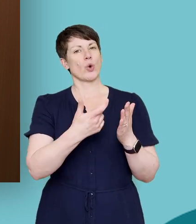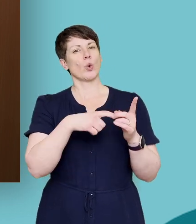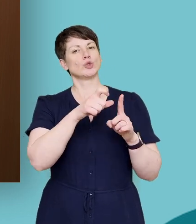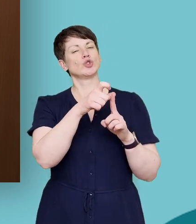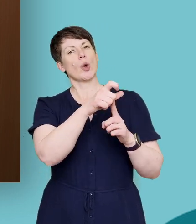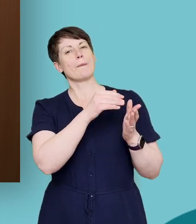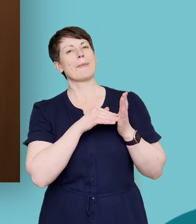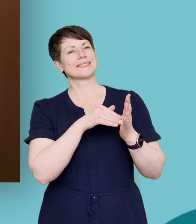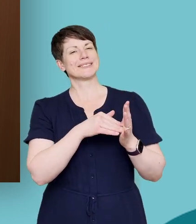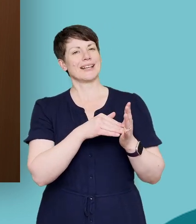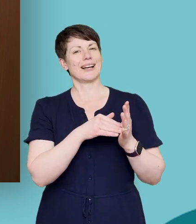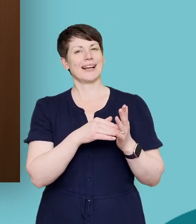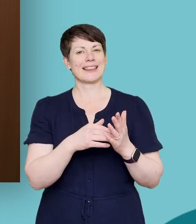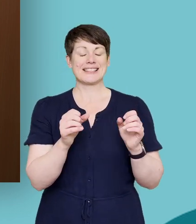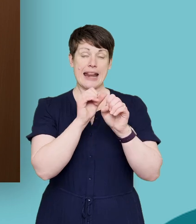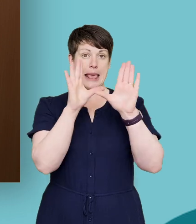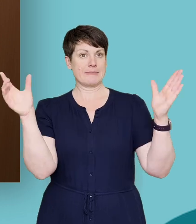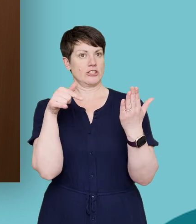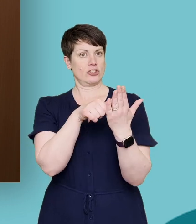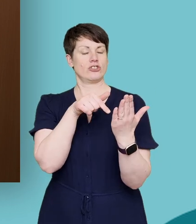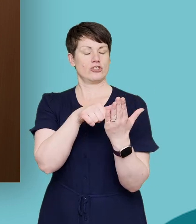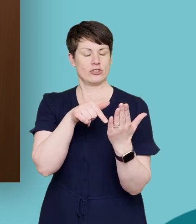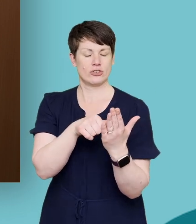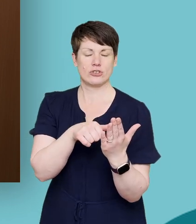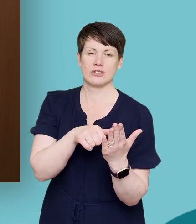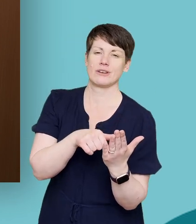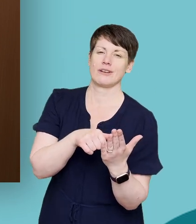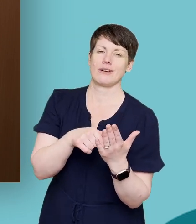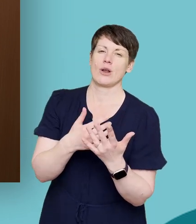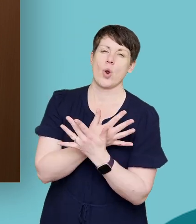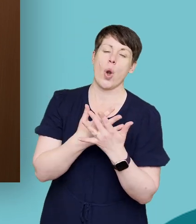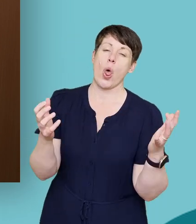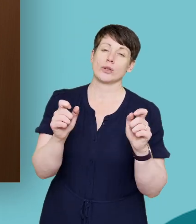"Conspiracy of Goodness". And in it he uses lots of different images.